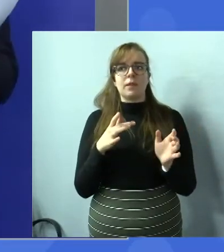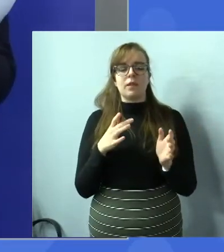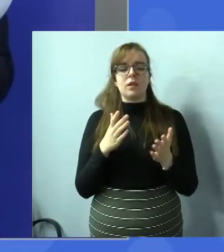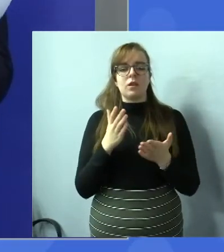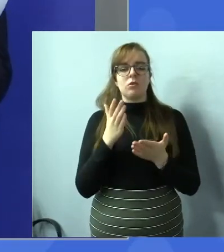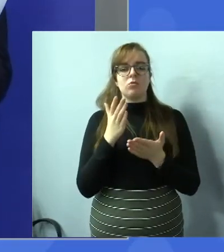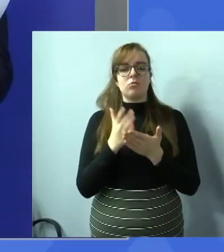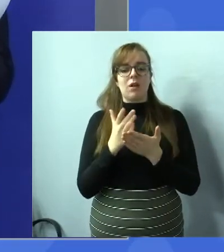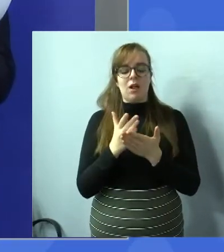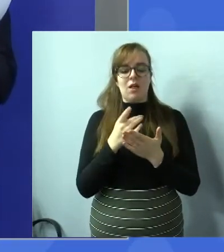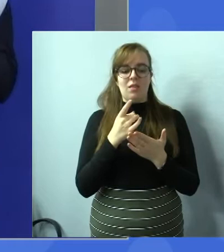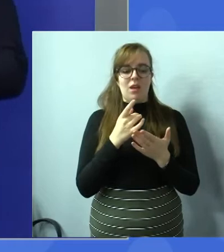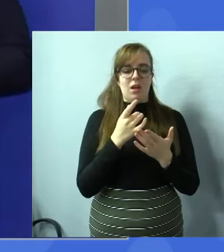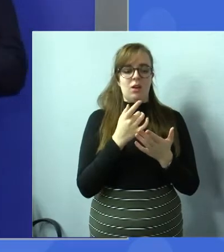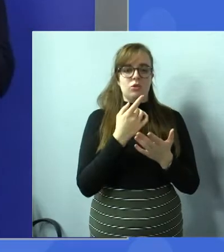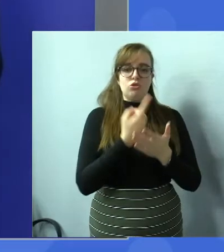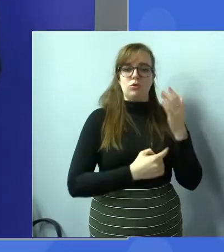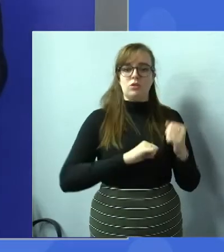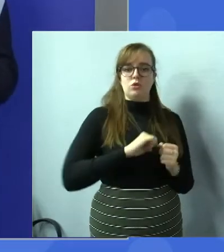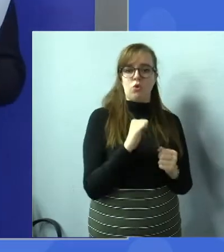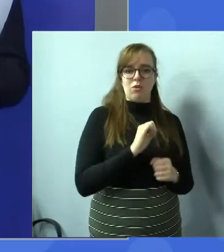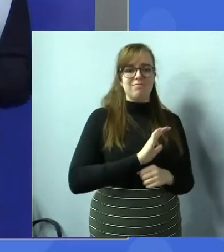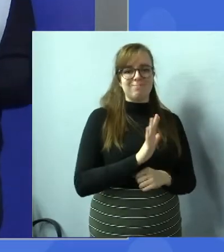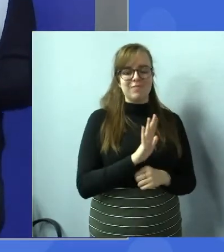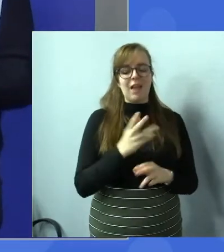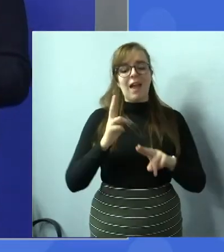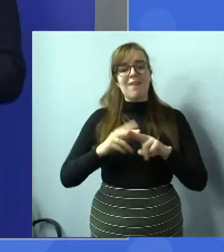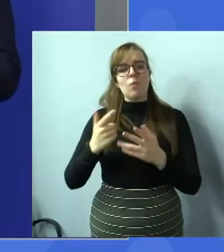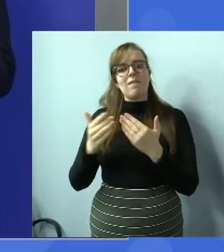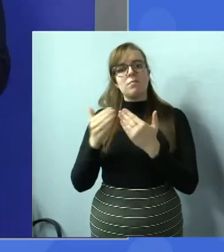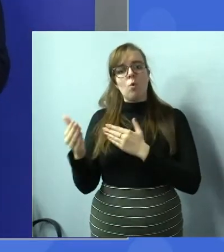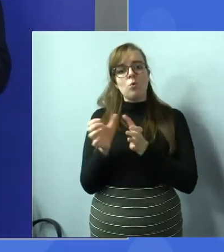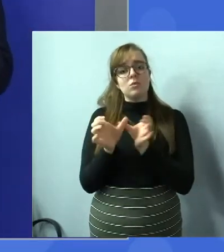Scottish question because if we have more devolved powers then the way ocean